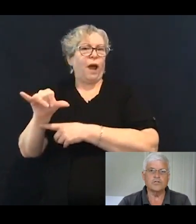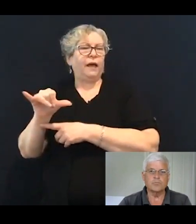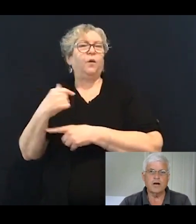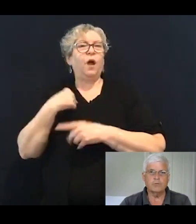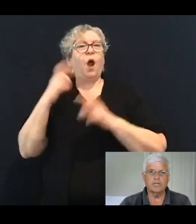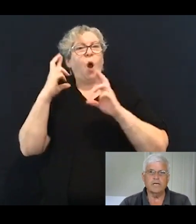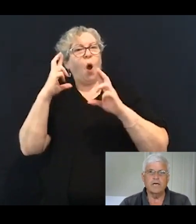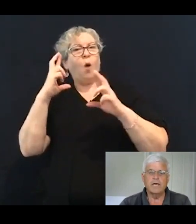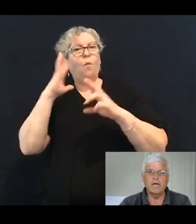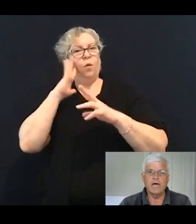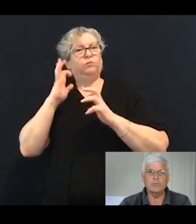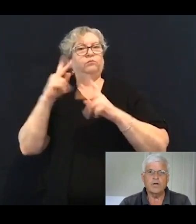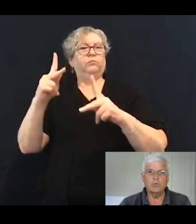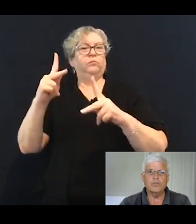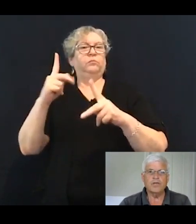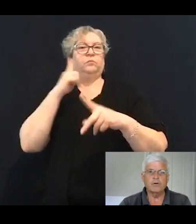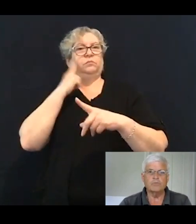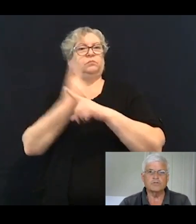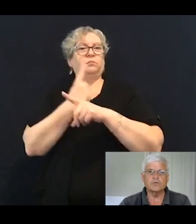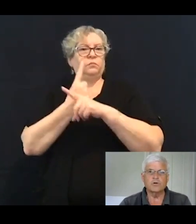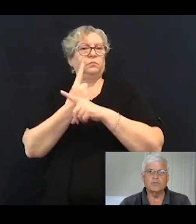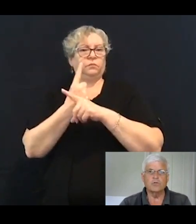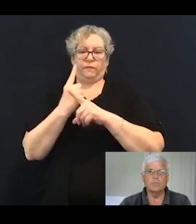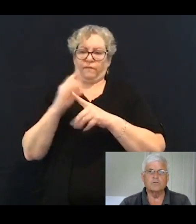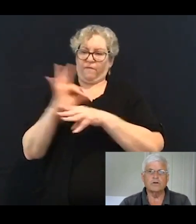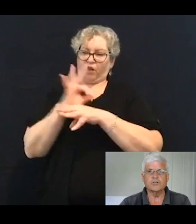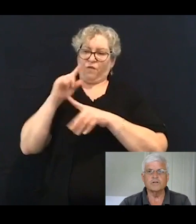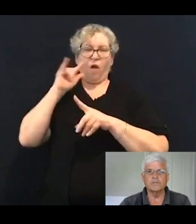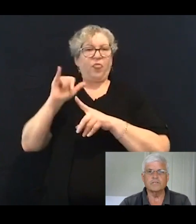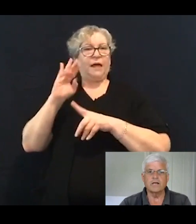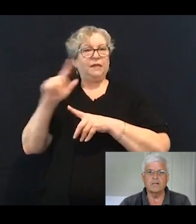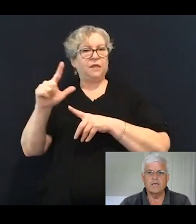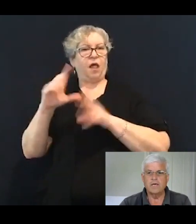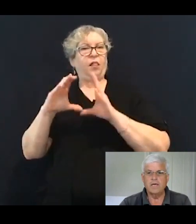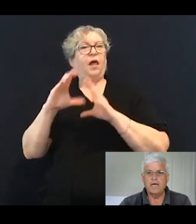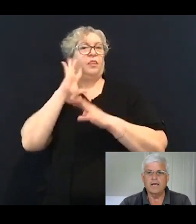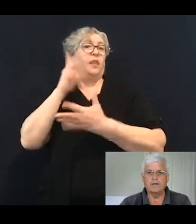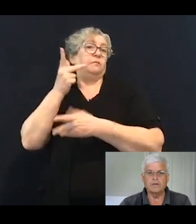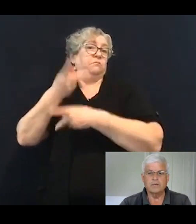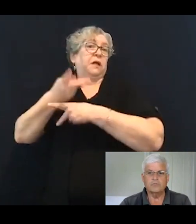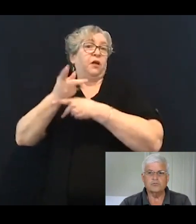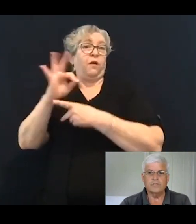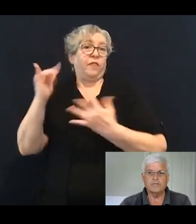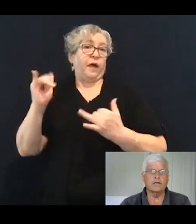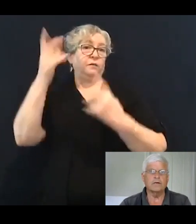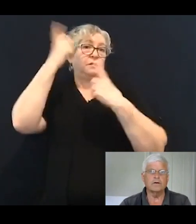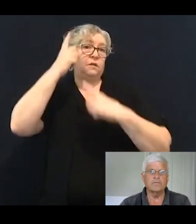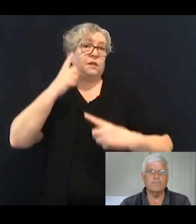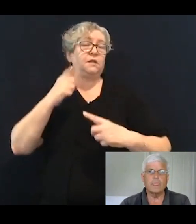And we hope that that would restore the normal function of the cell and treat the disease.